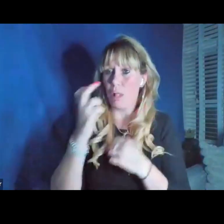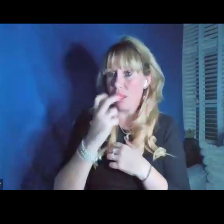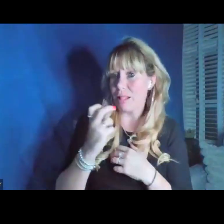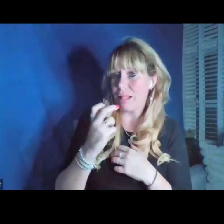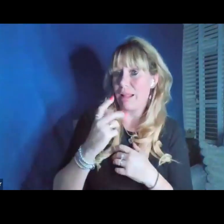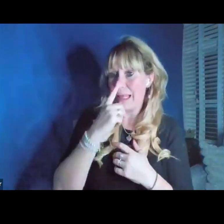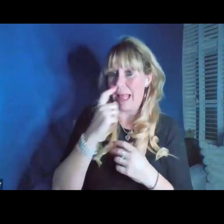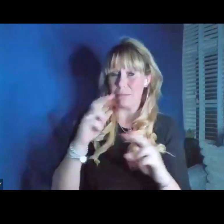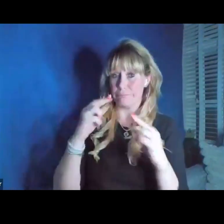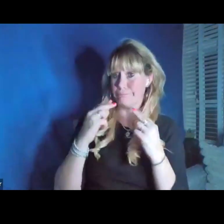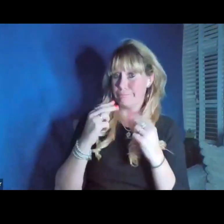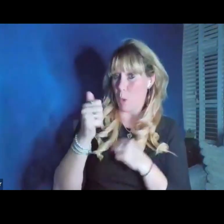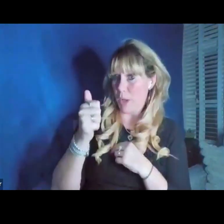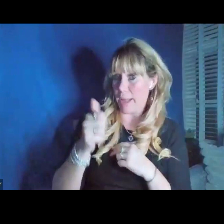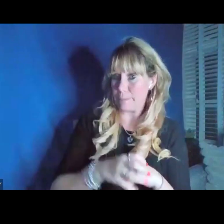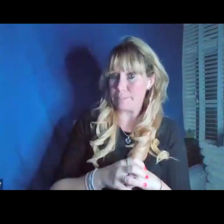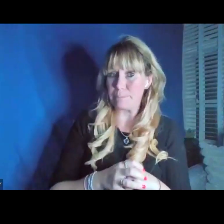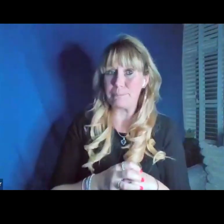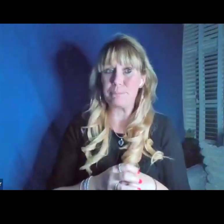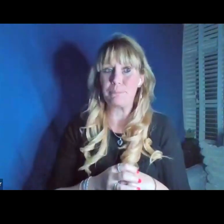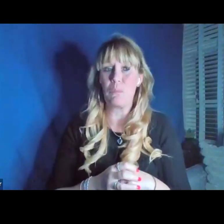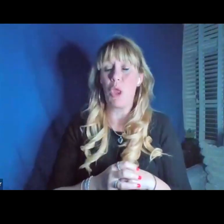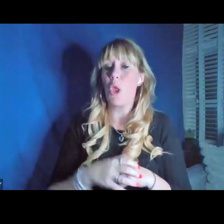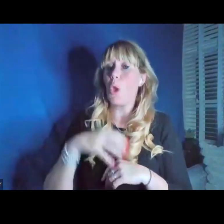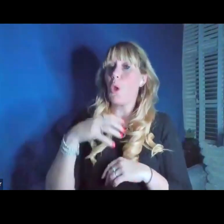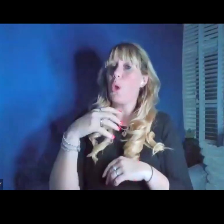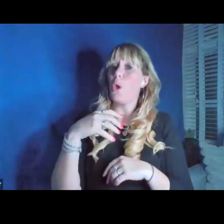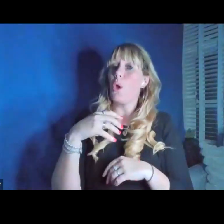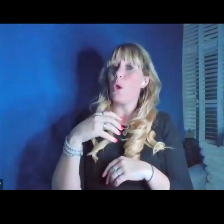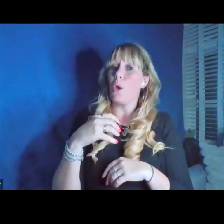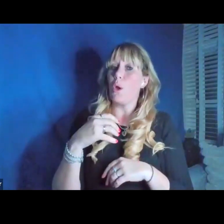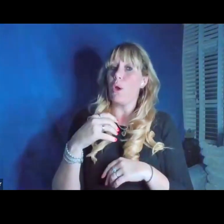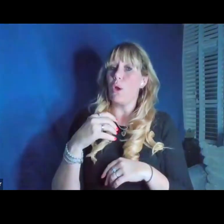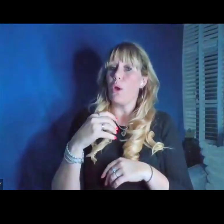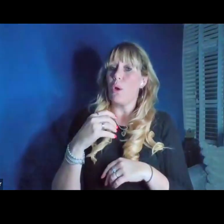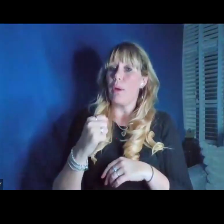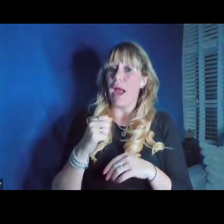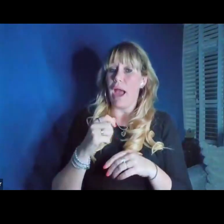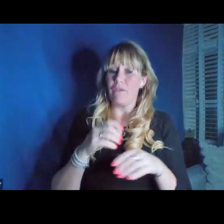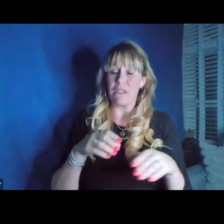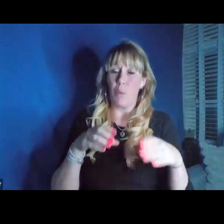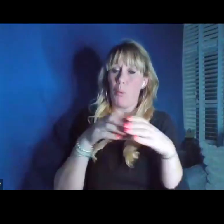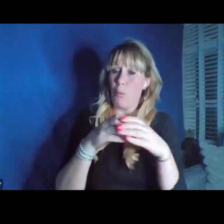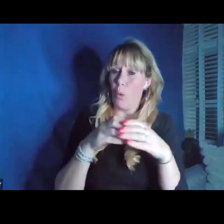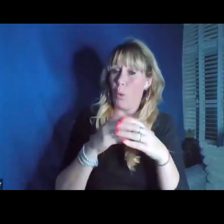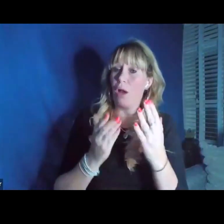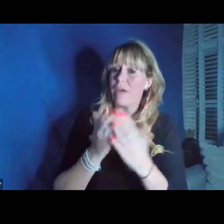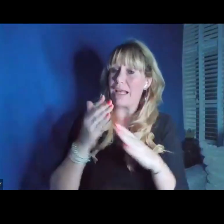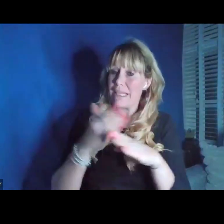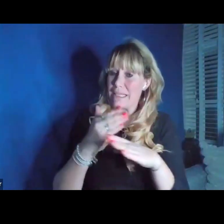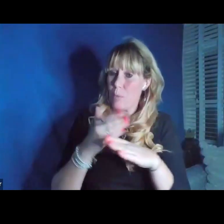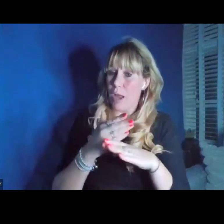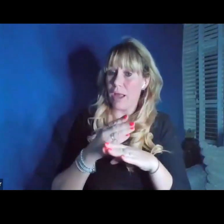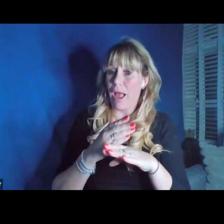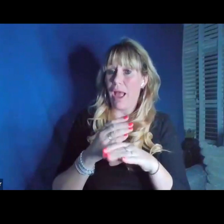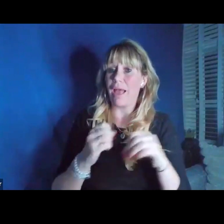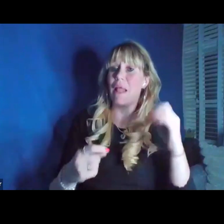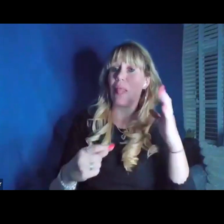We have a small pool of excellent regular access workers, the majority of them are women so a particular thanks